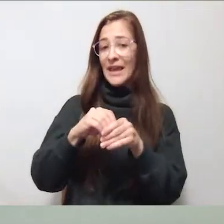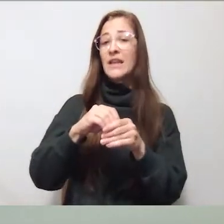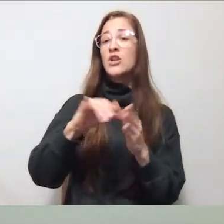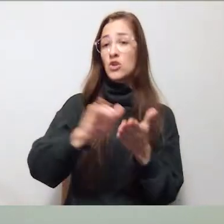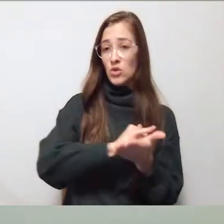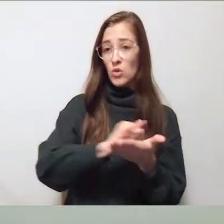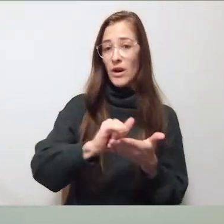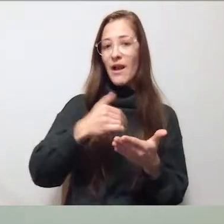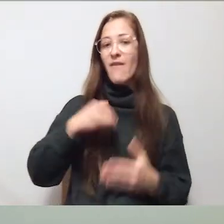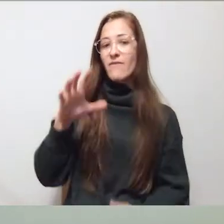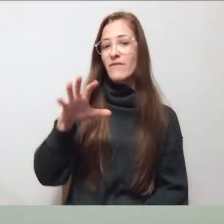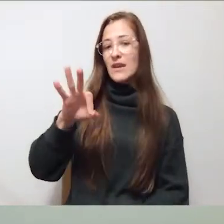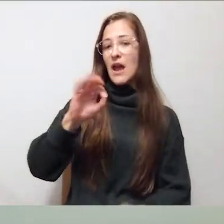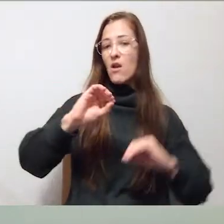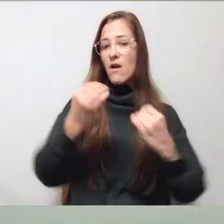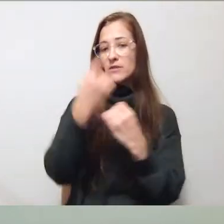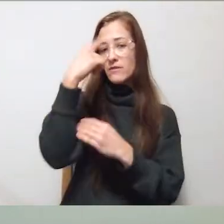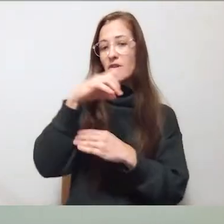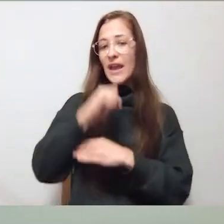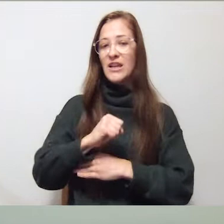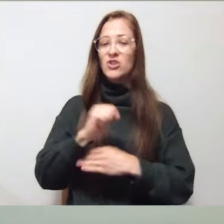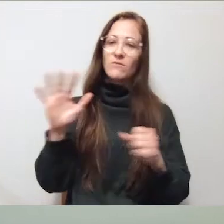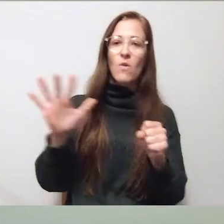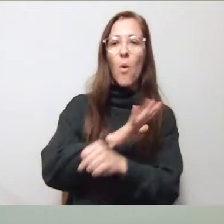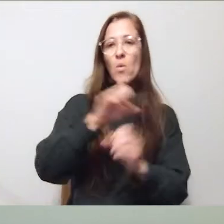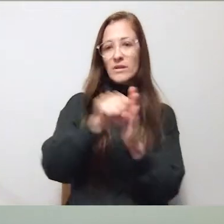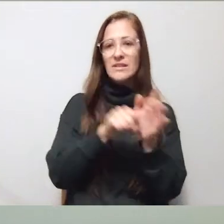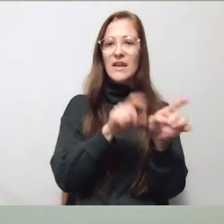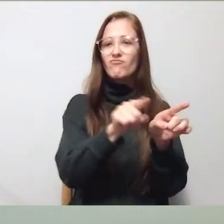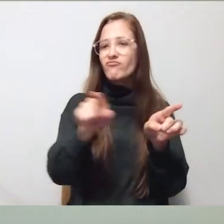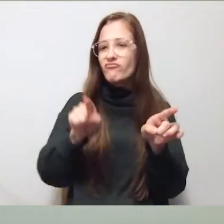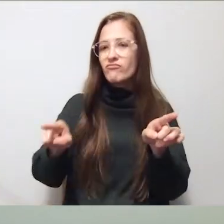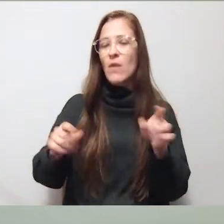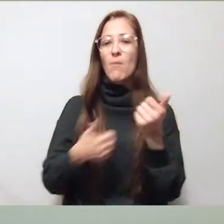is there are 59 offices for the aging throughout the state. Most of them are county-based.